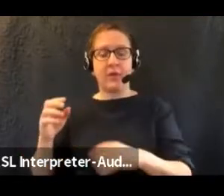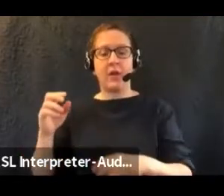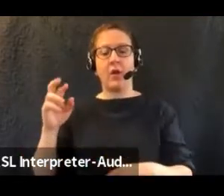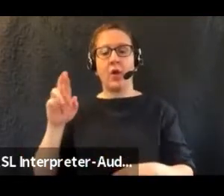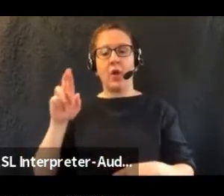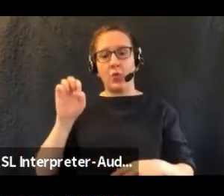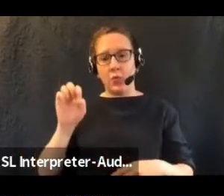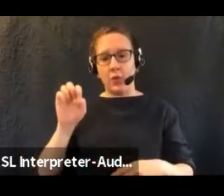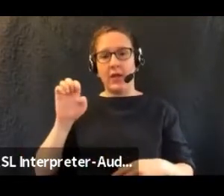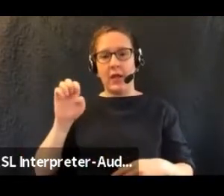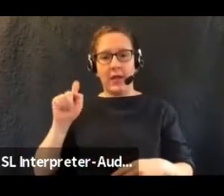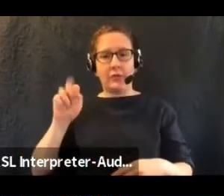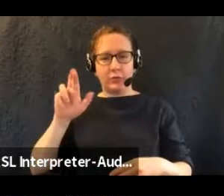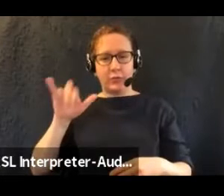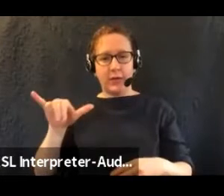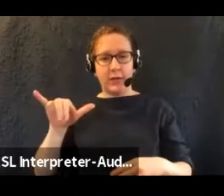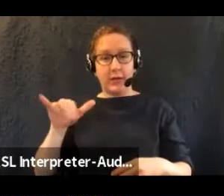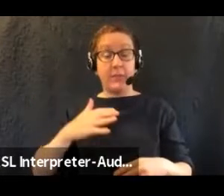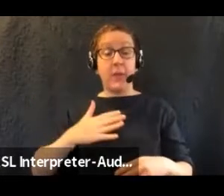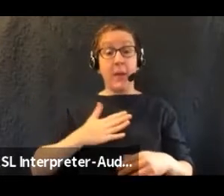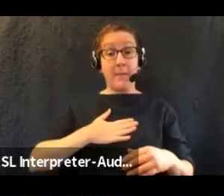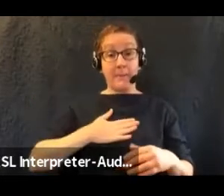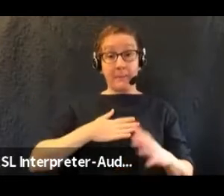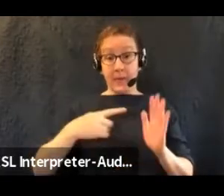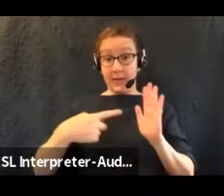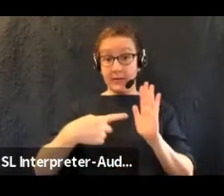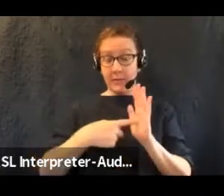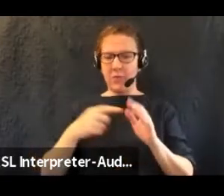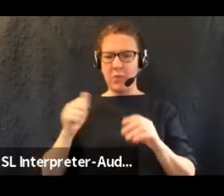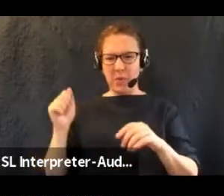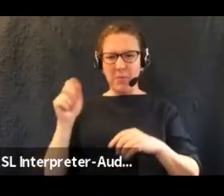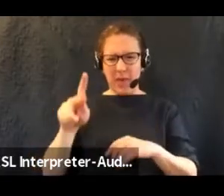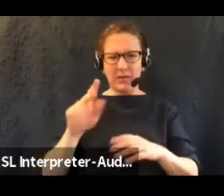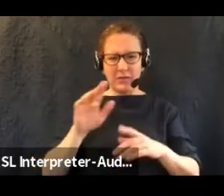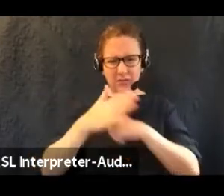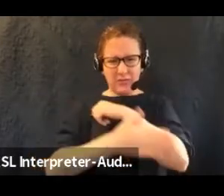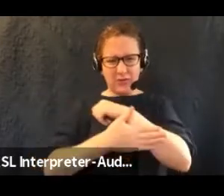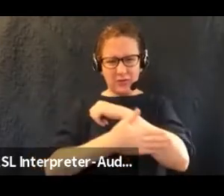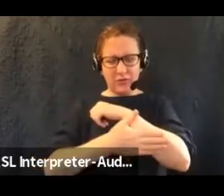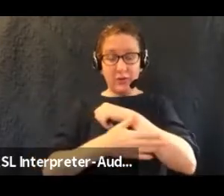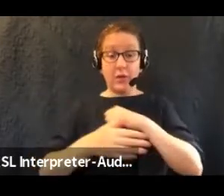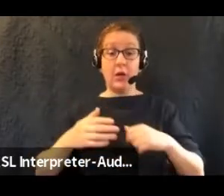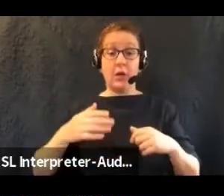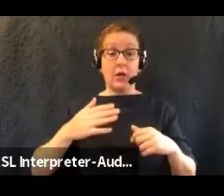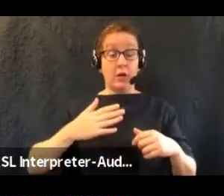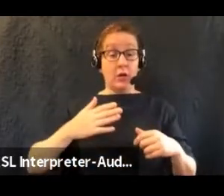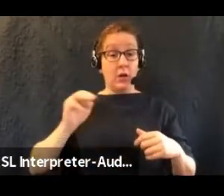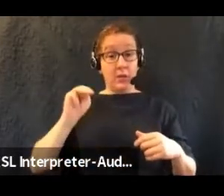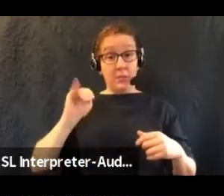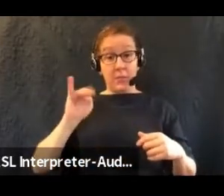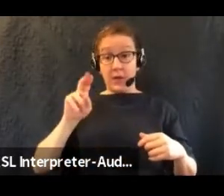there is that MIUSA for many years has provided reentry workshops for our high school students